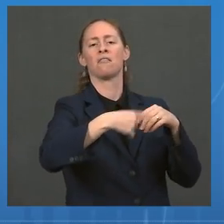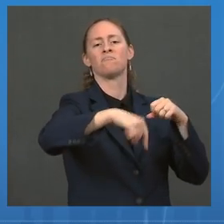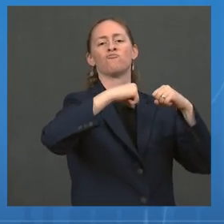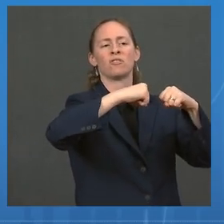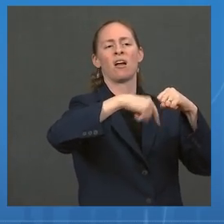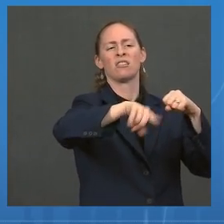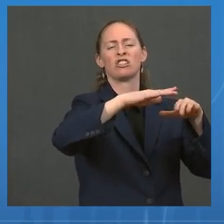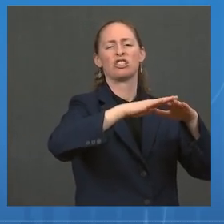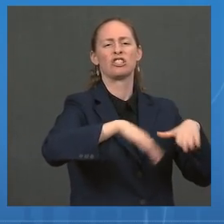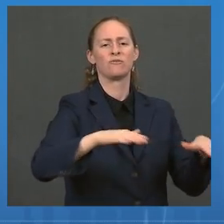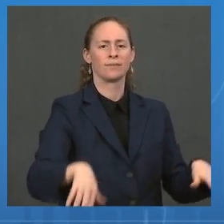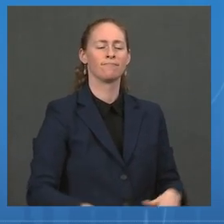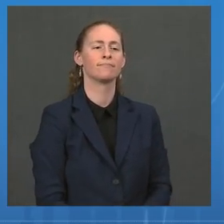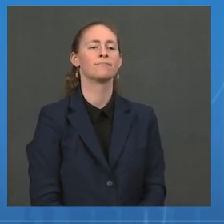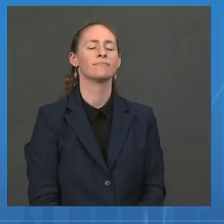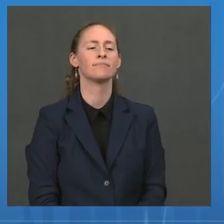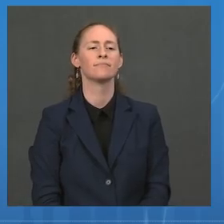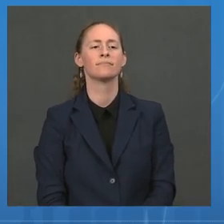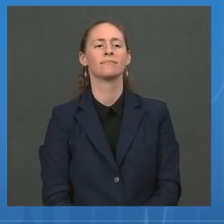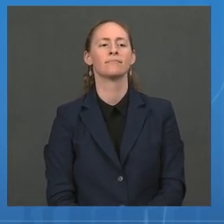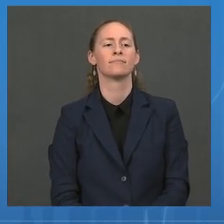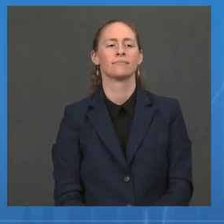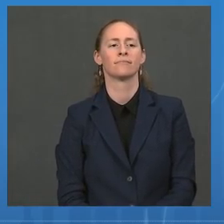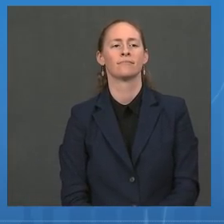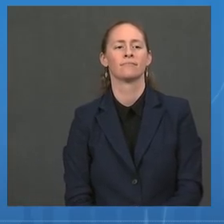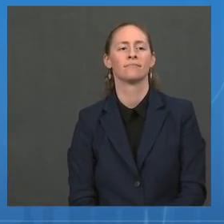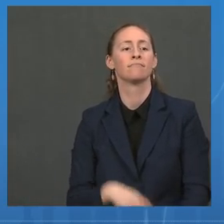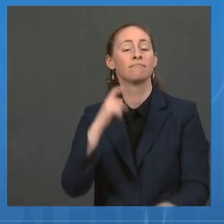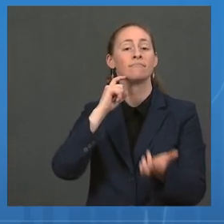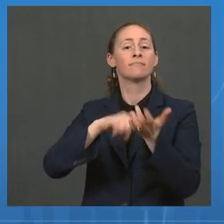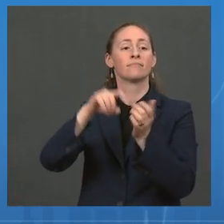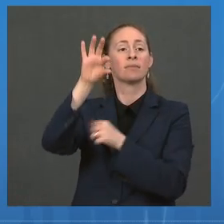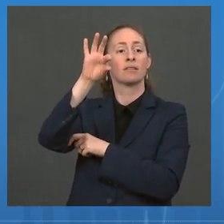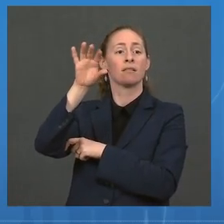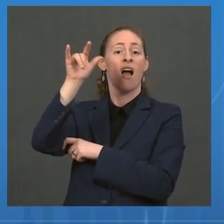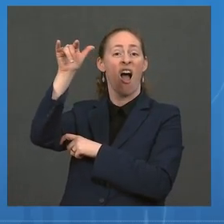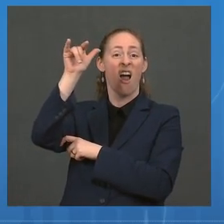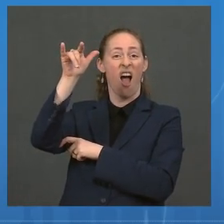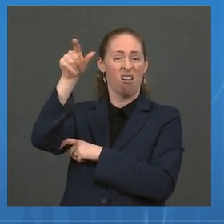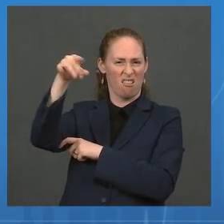over 99 percent of workers at United Airlines are in compliance with their company's vaccination